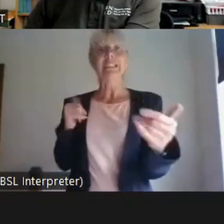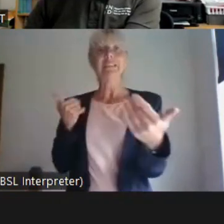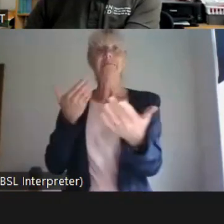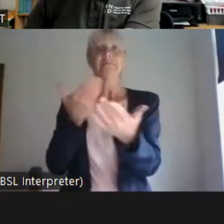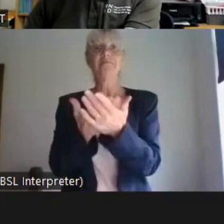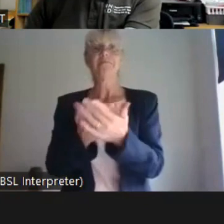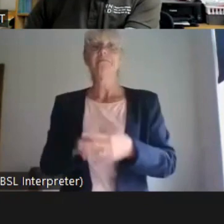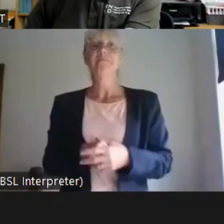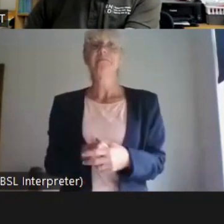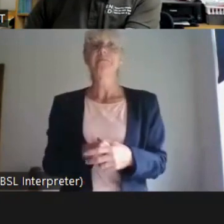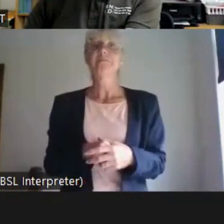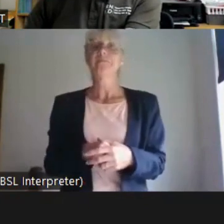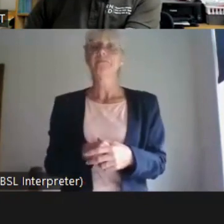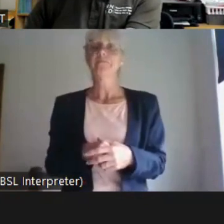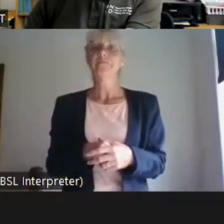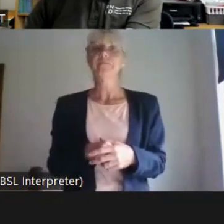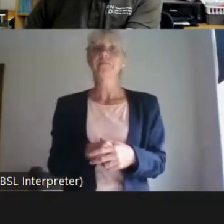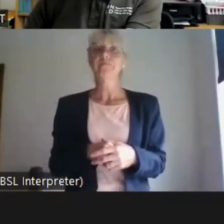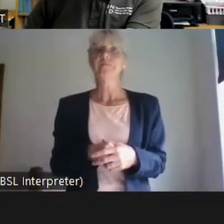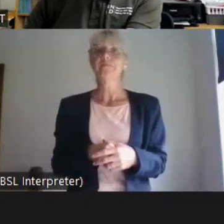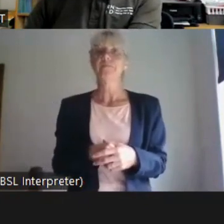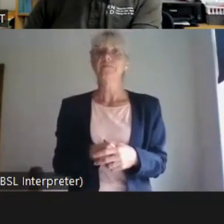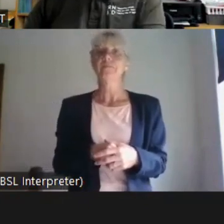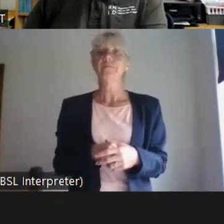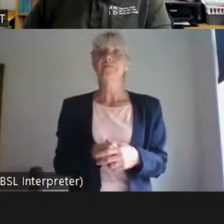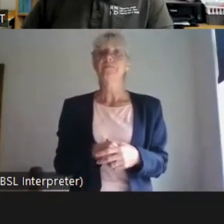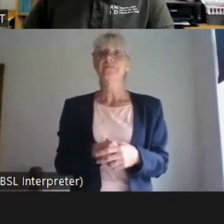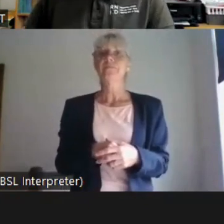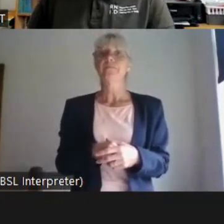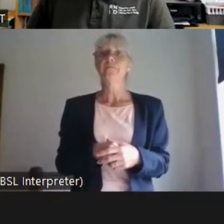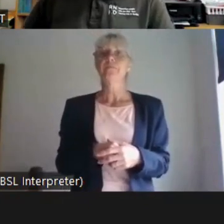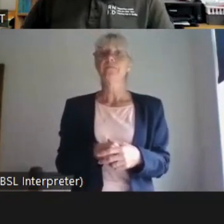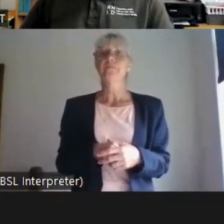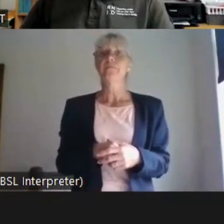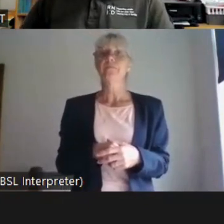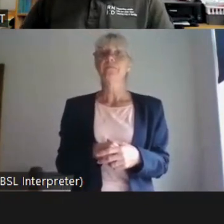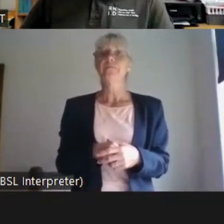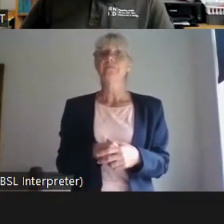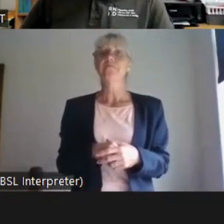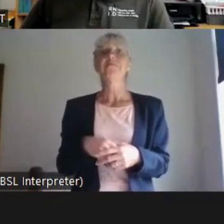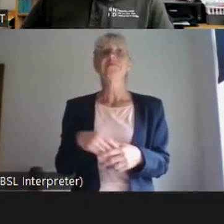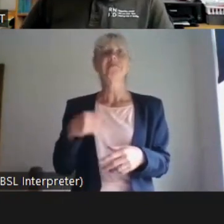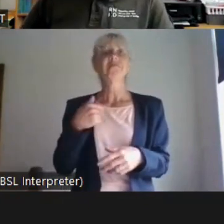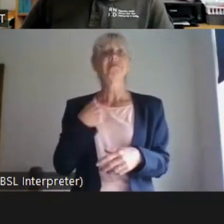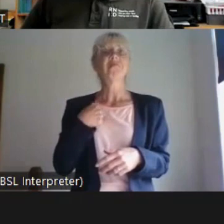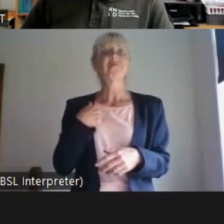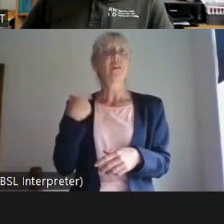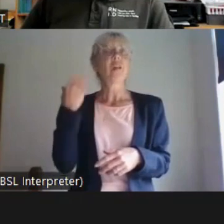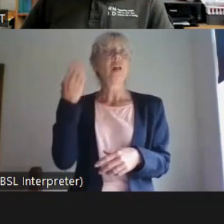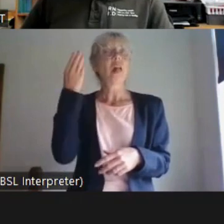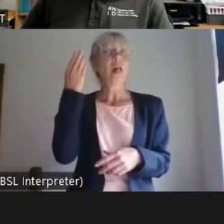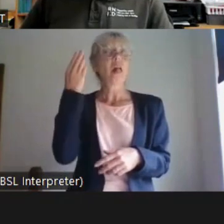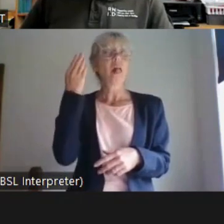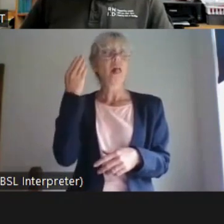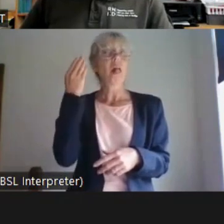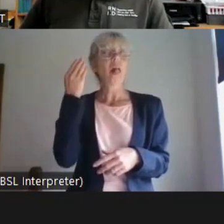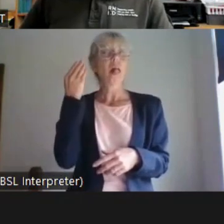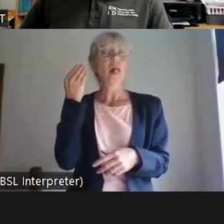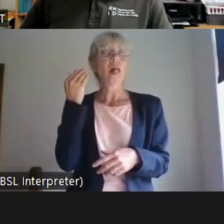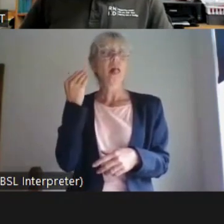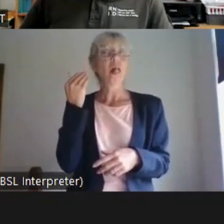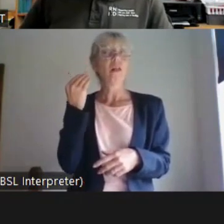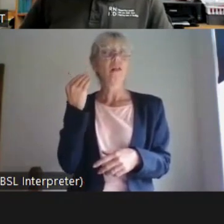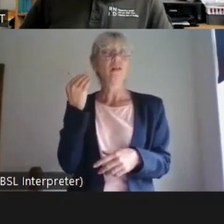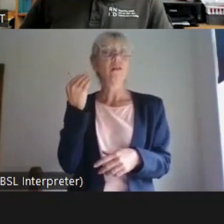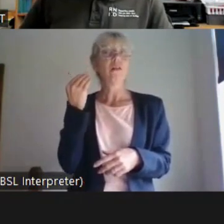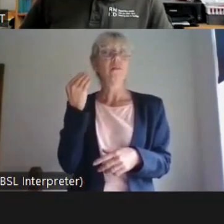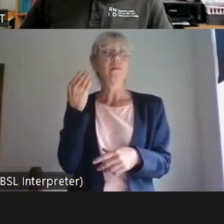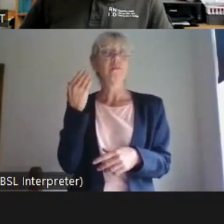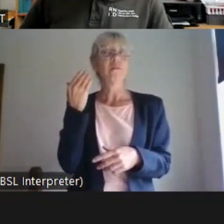um by I've been progressively deaf since middle ages uh to about 40 years